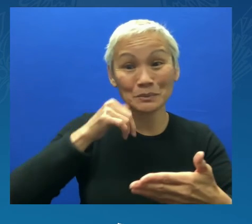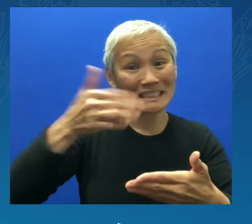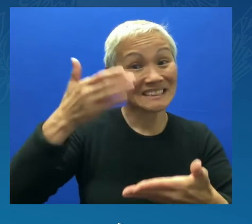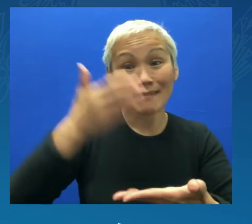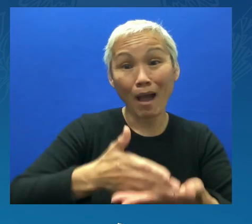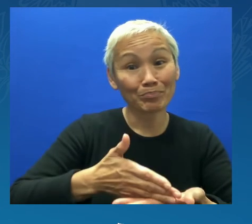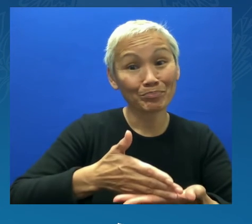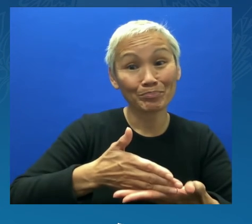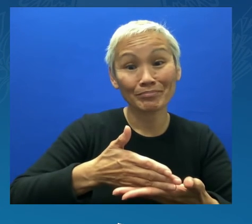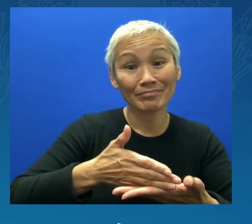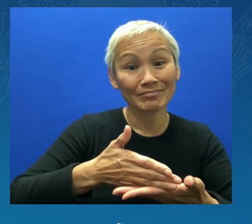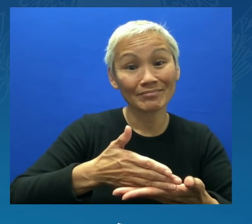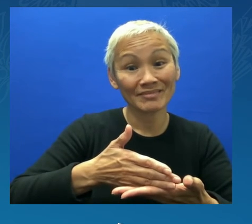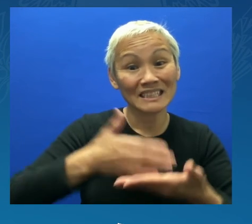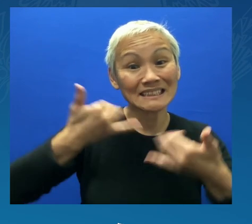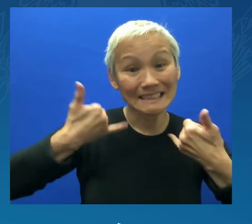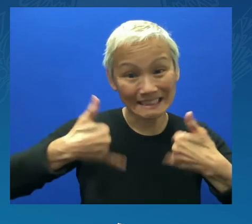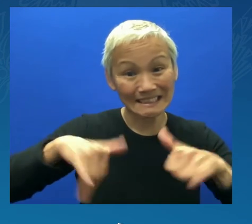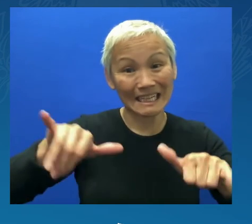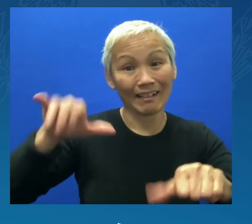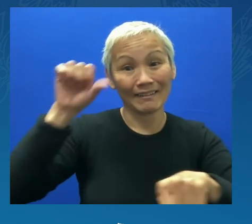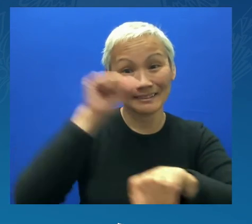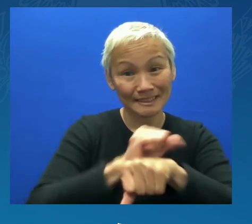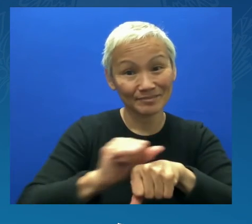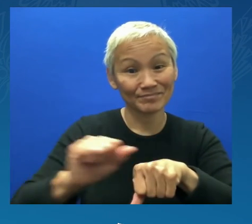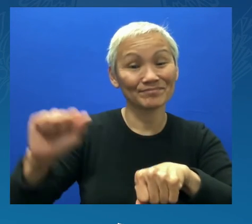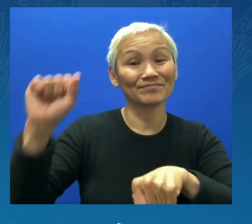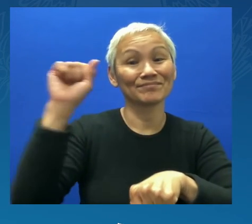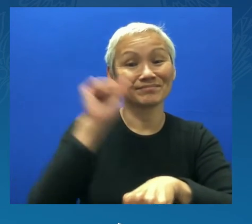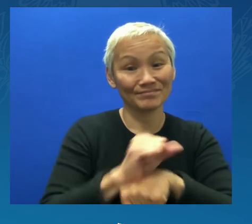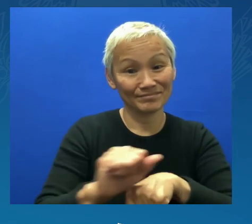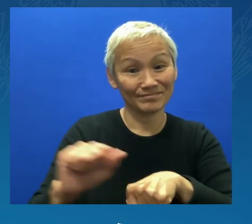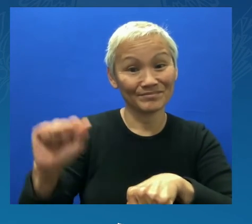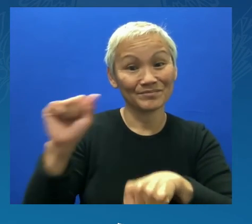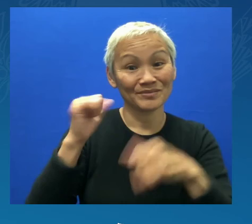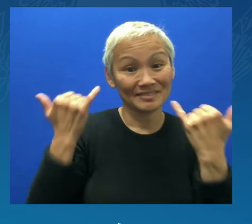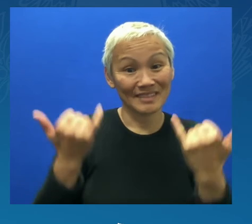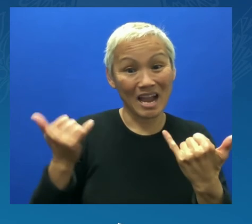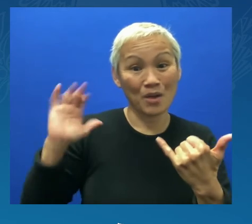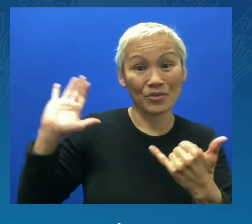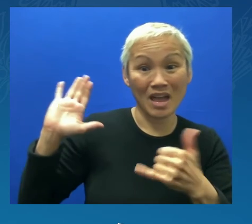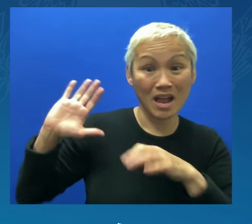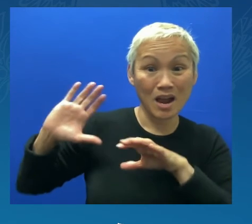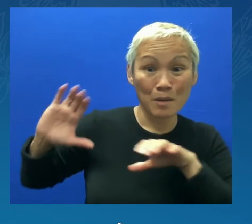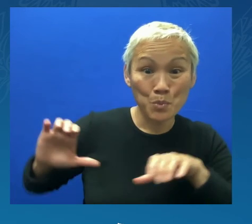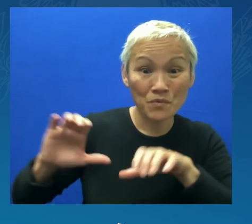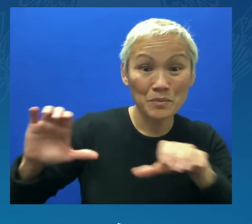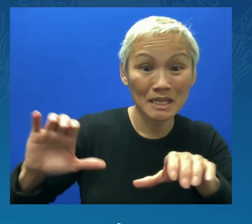We are charged with picking up that movement. And, you know, my parents met when they were students